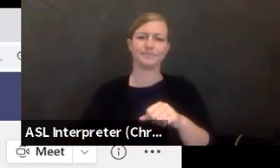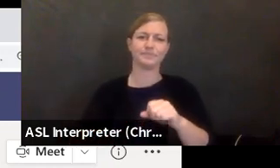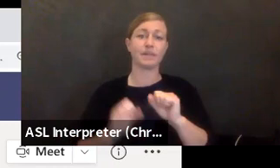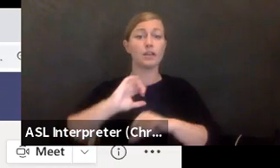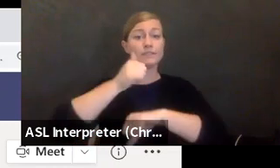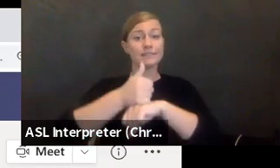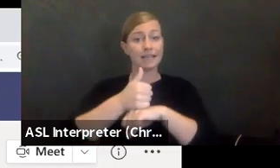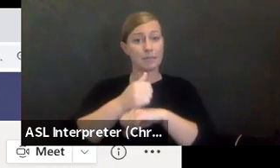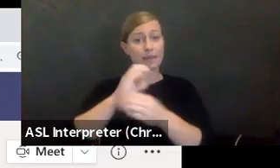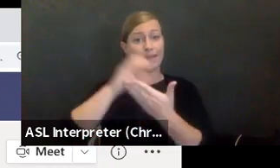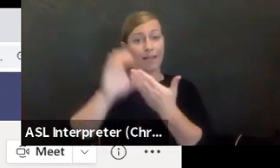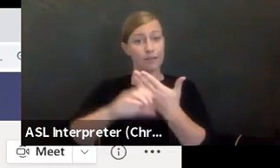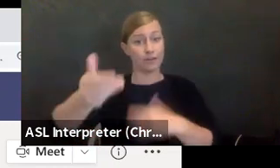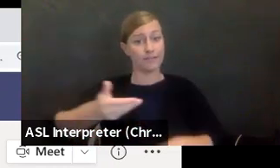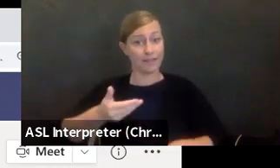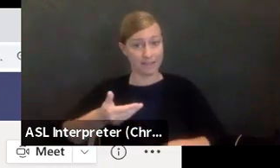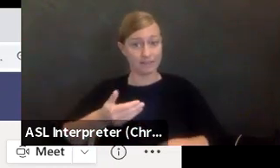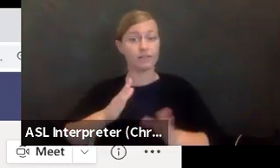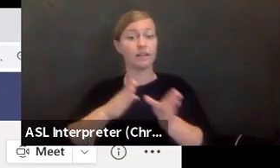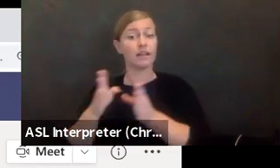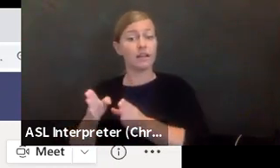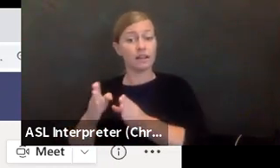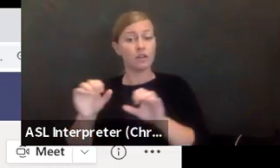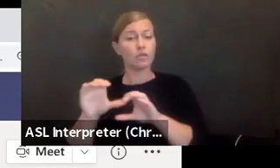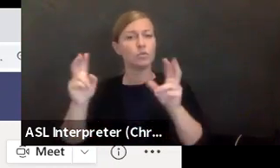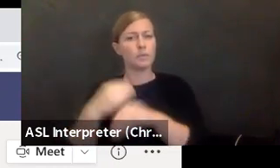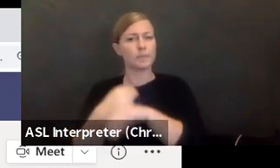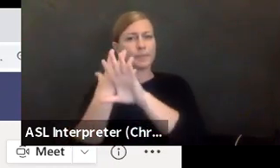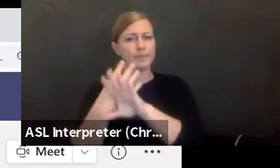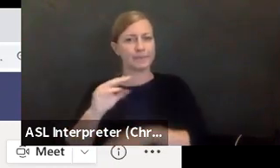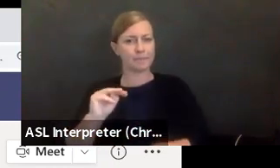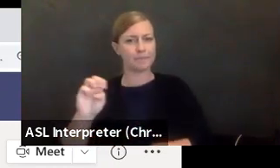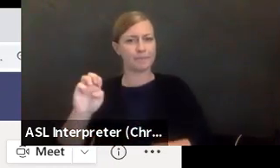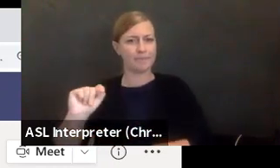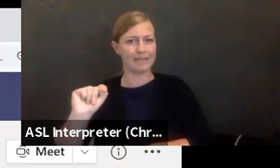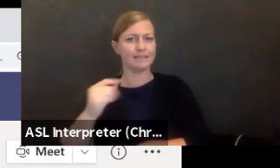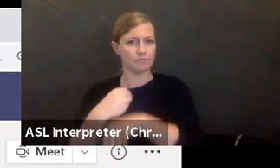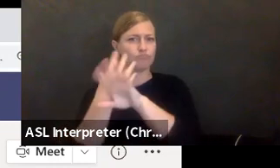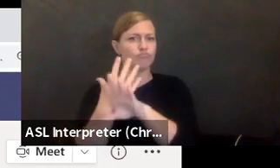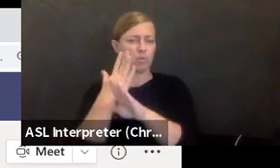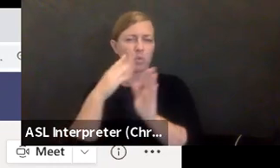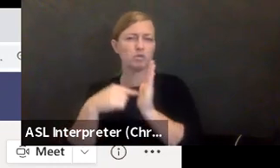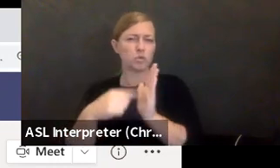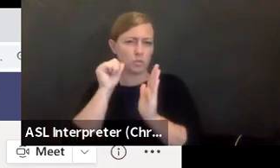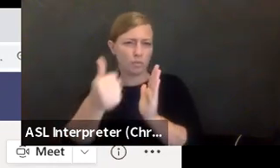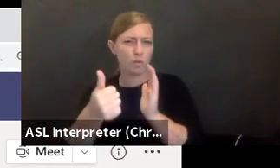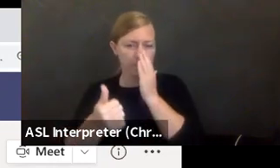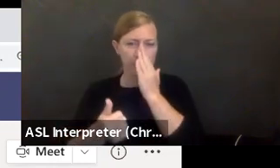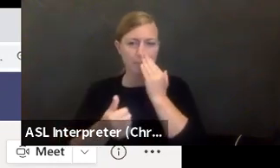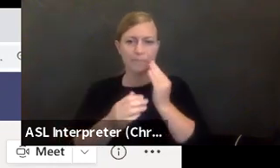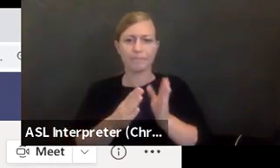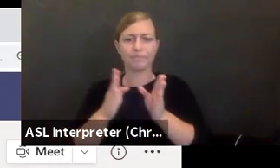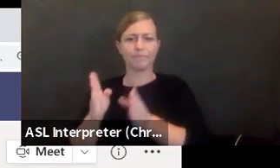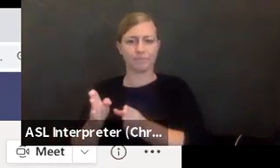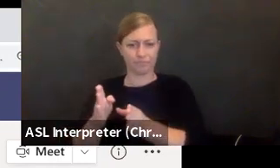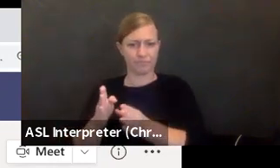add attachments and add emojis. I could add a sticker. I think this is pretty fun.